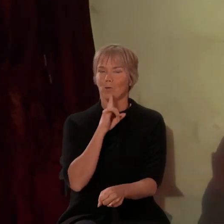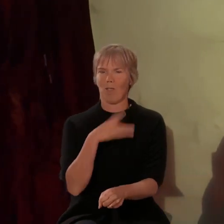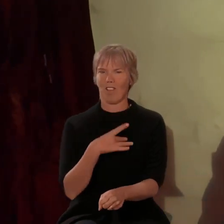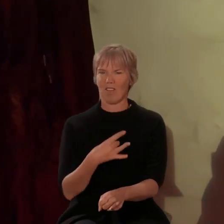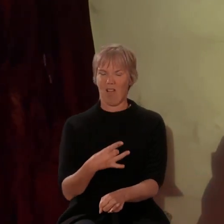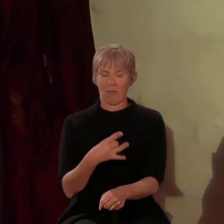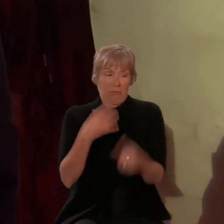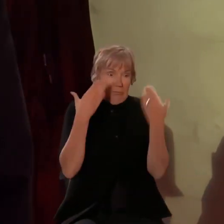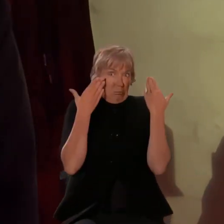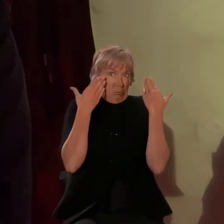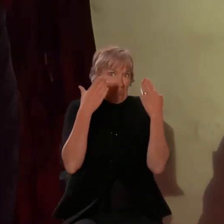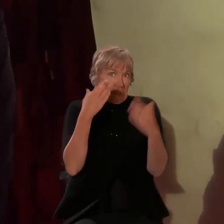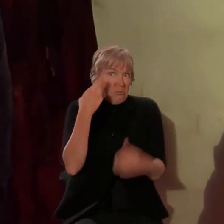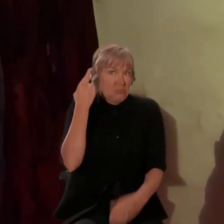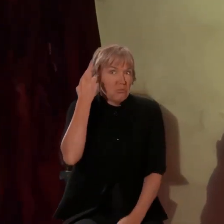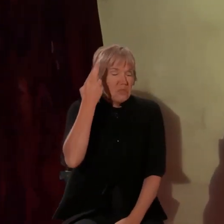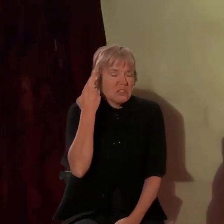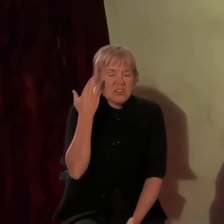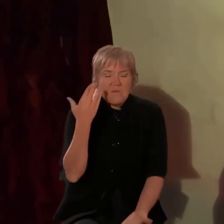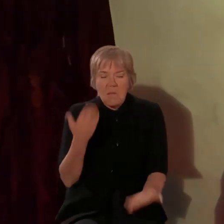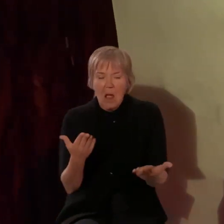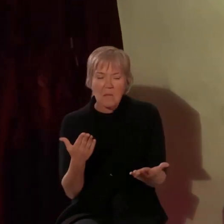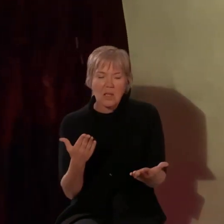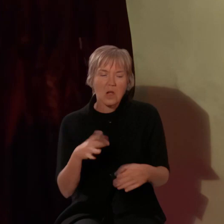The cooling of the earth seems to call them from their eternal sleep.